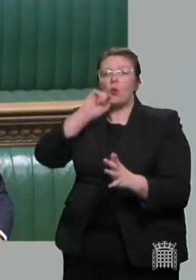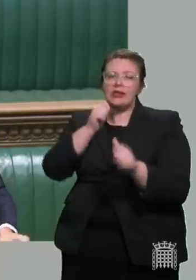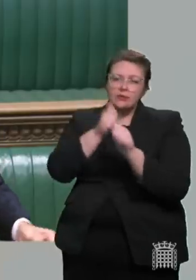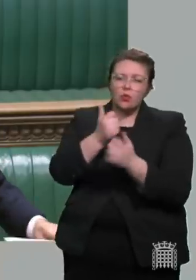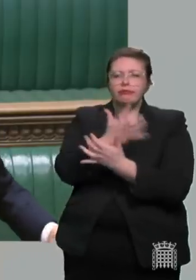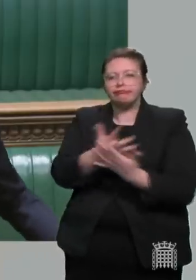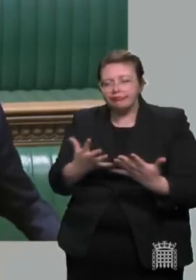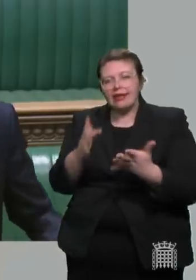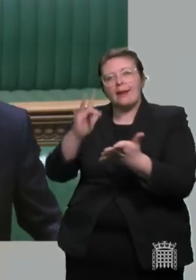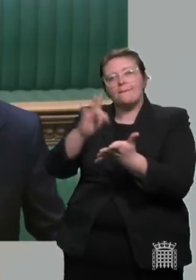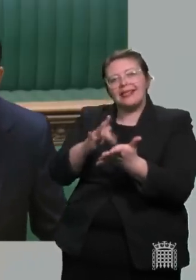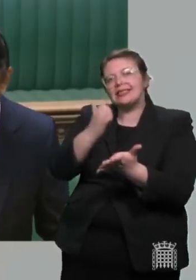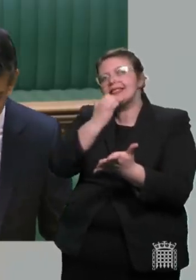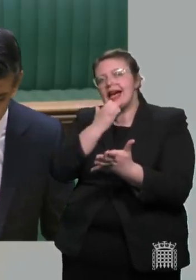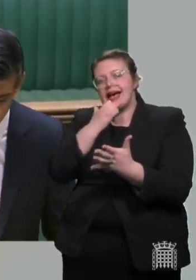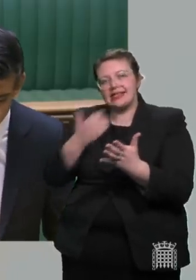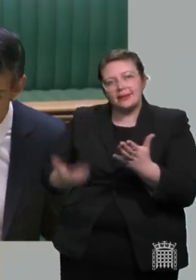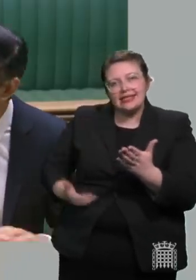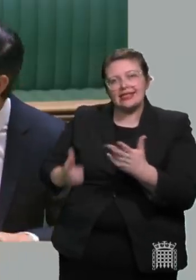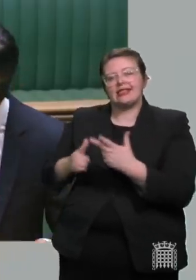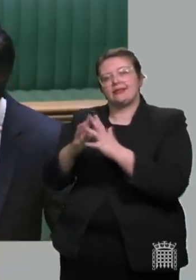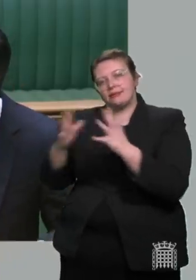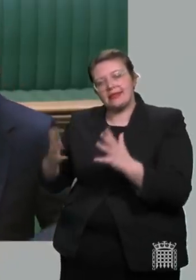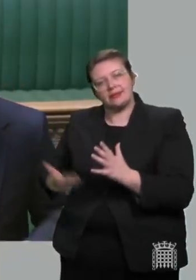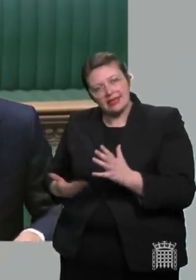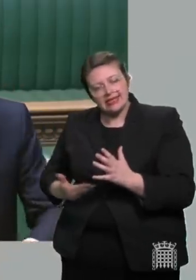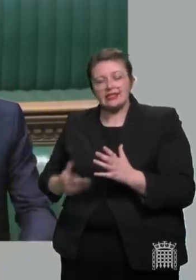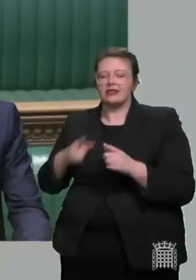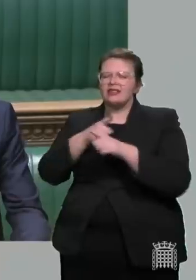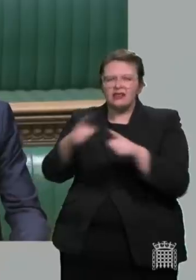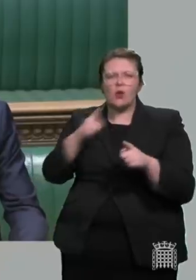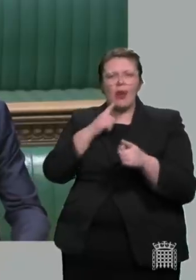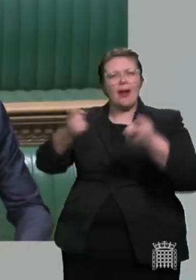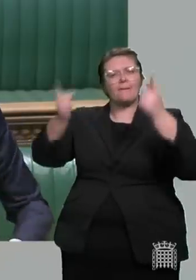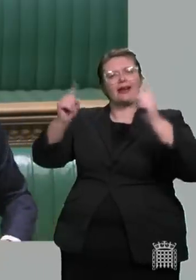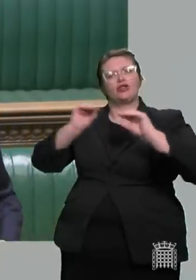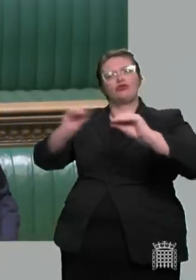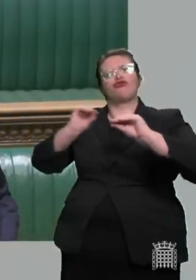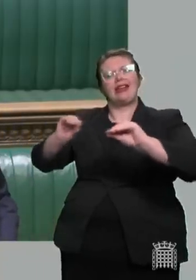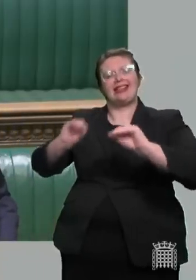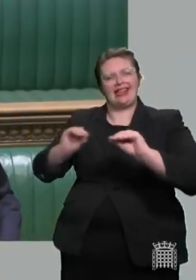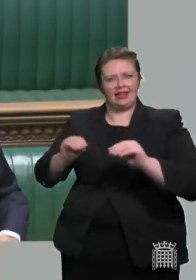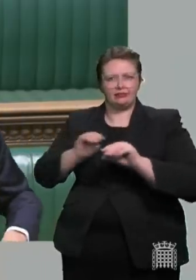get world-class management training. Dozens of business schools across the UK will offer a new